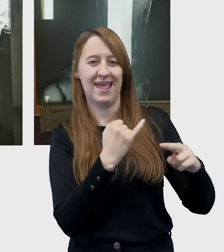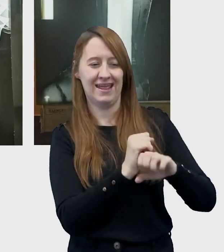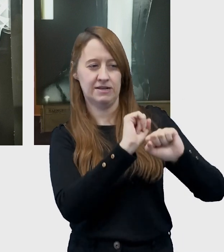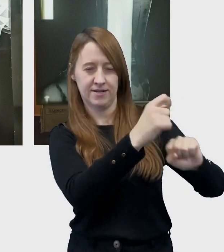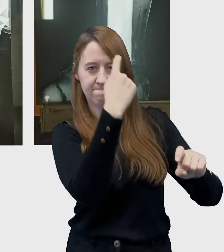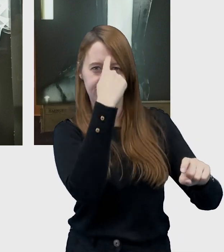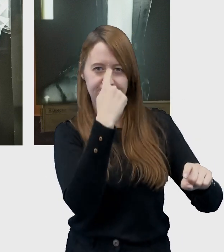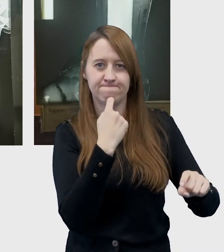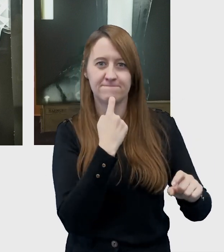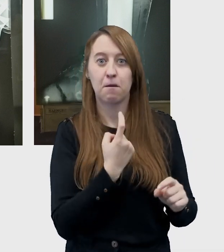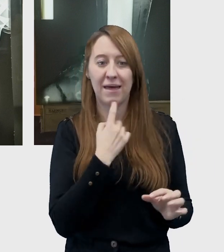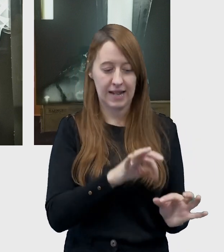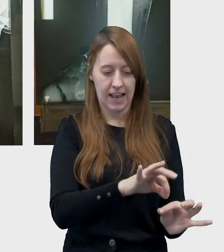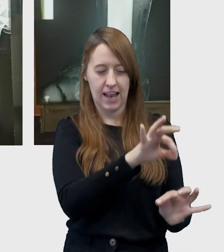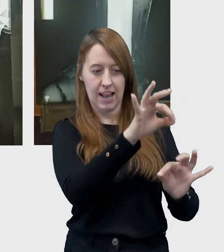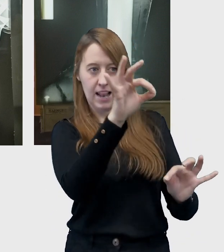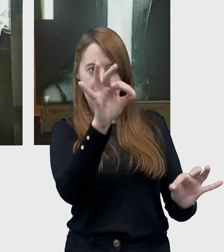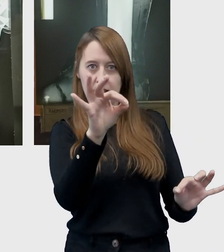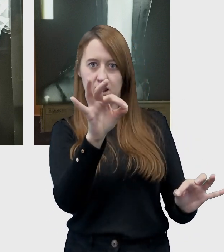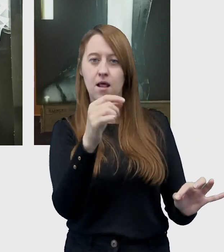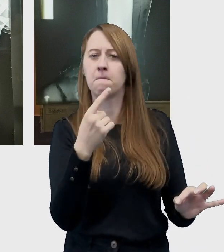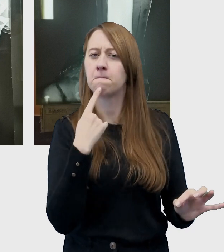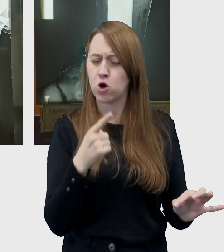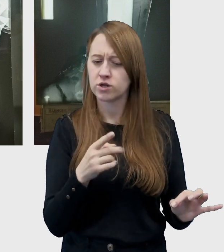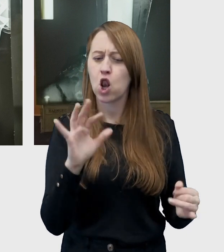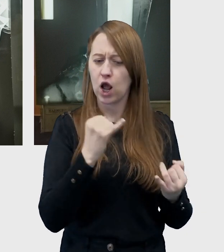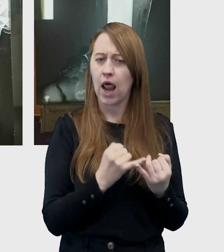It appears that actually the ferrous armature is in great